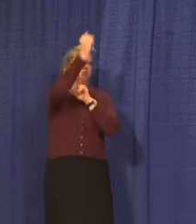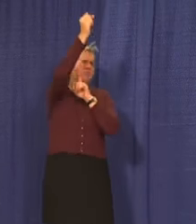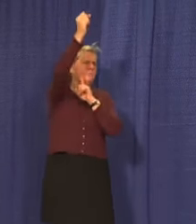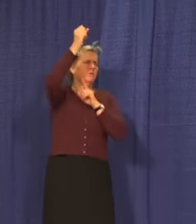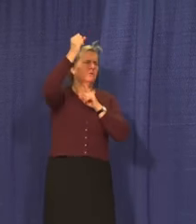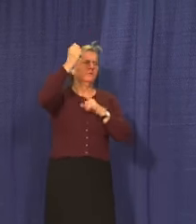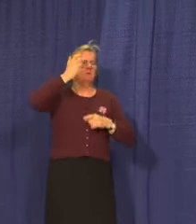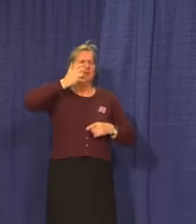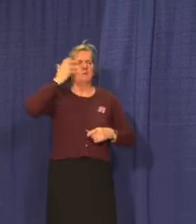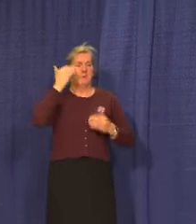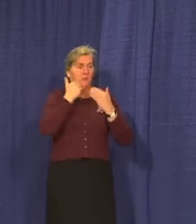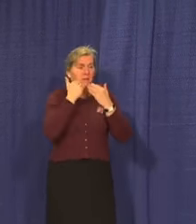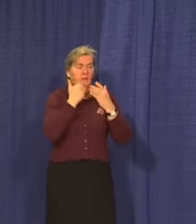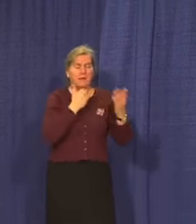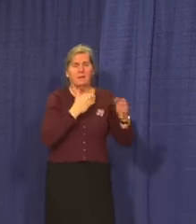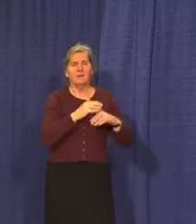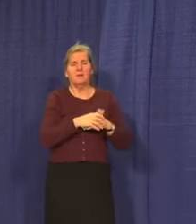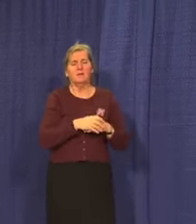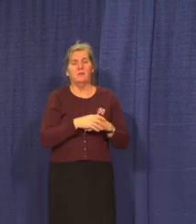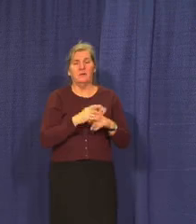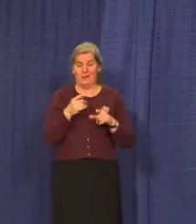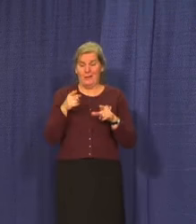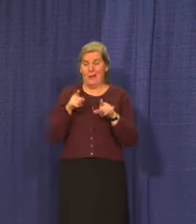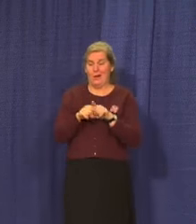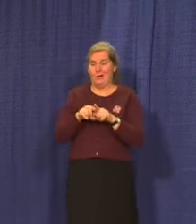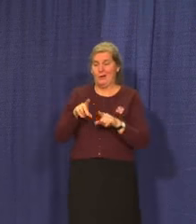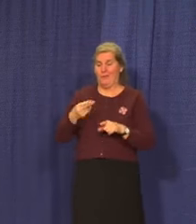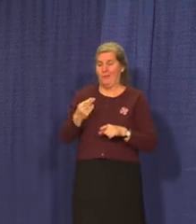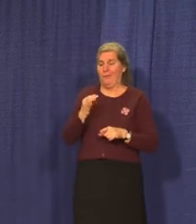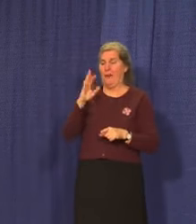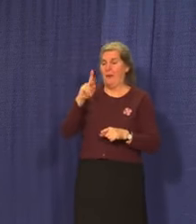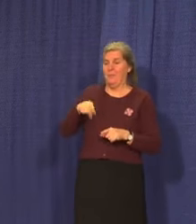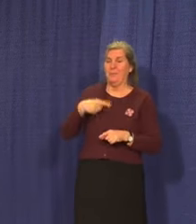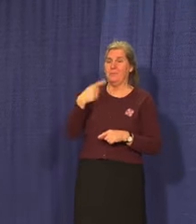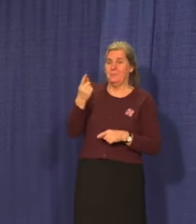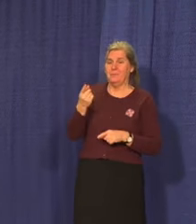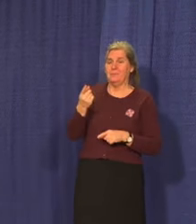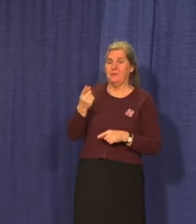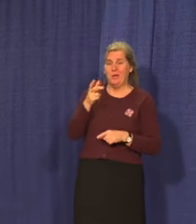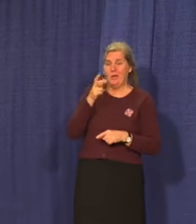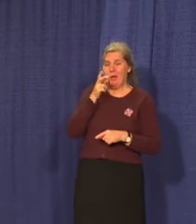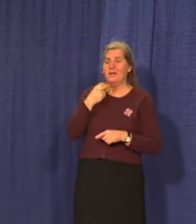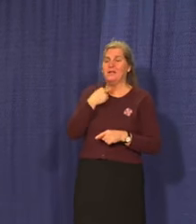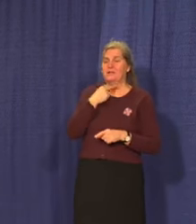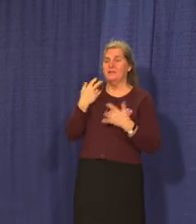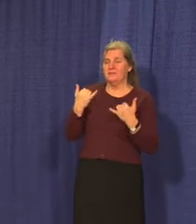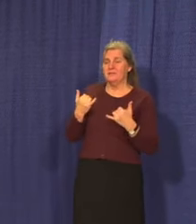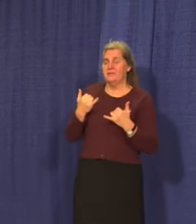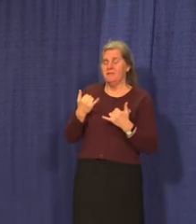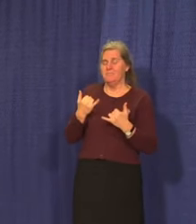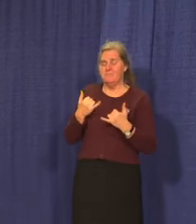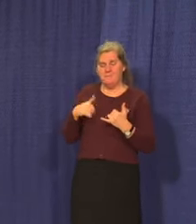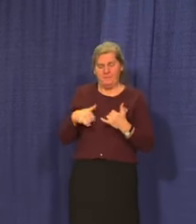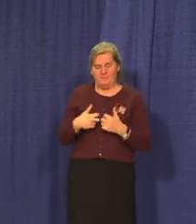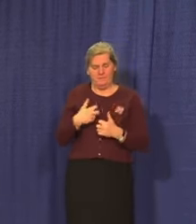BUT I AGREE, YOU HEARD IN HIS VOICE TODAY. THIS IS TOUGH. SO WE WANT TO MAKE SURE THAT